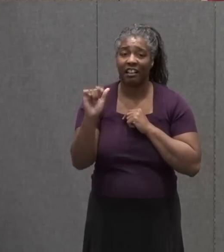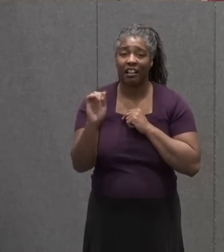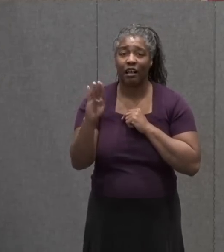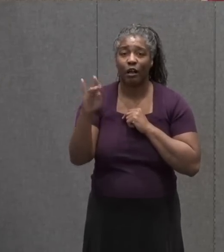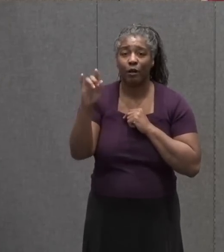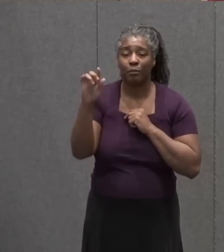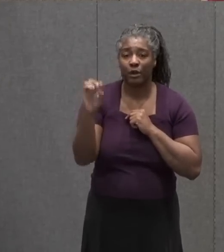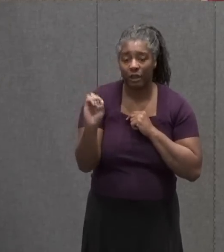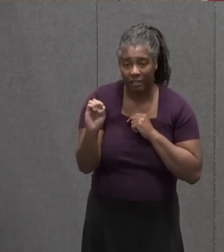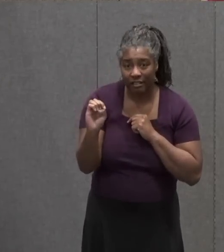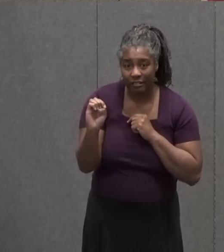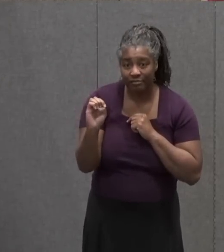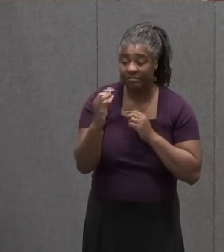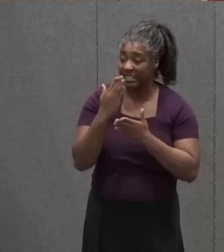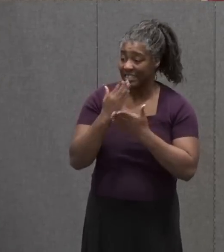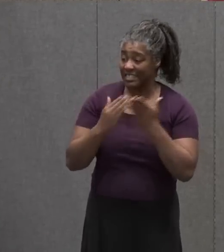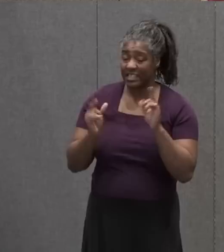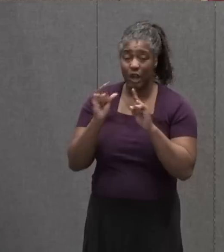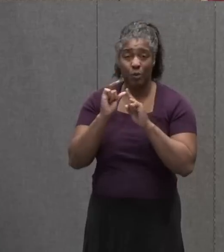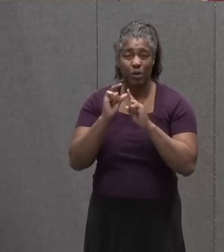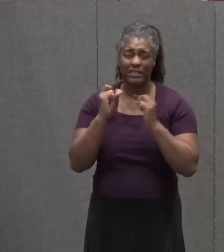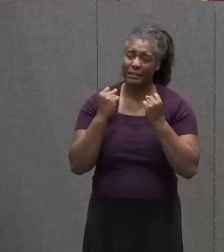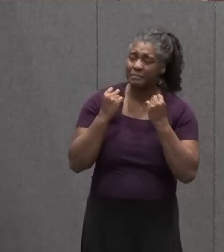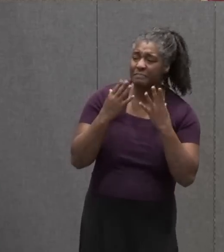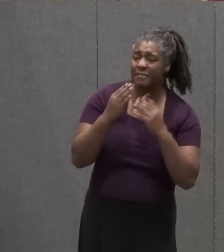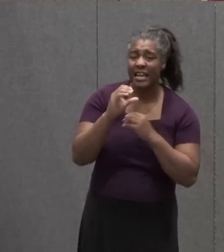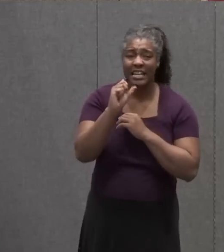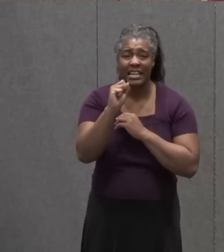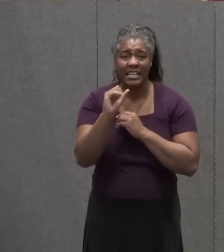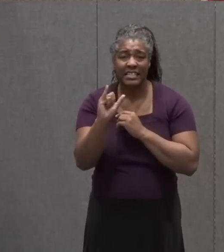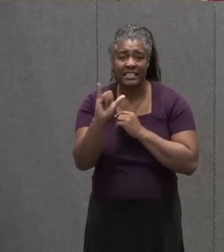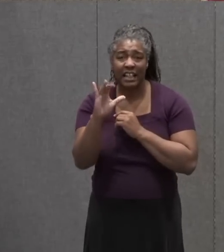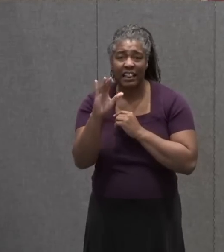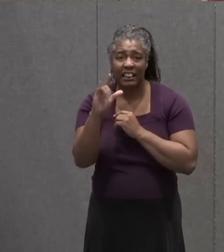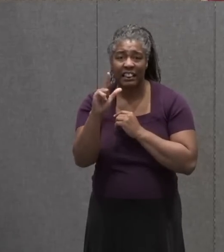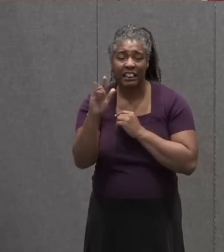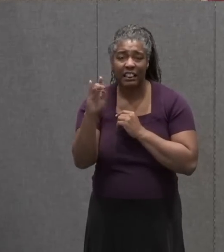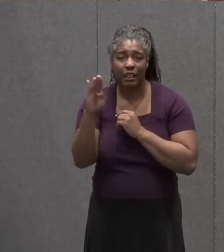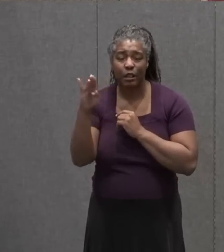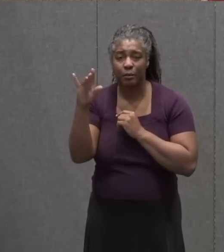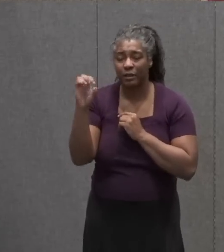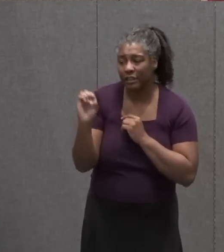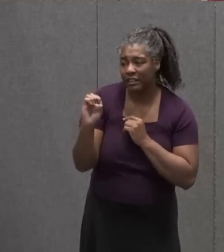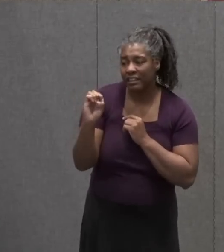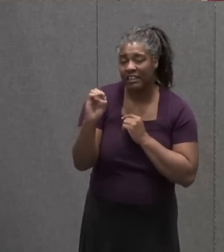like little songs. Kaleidoscope, wonderful, symphony.